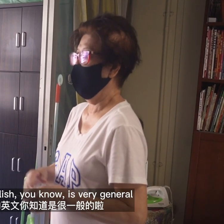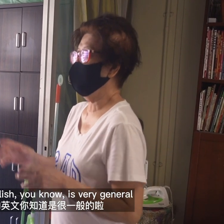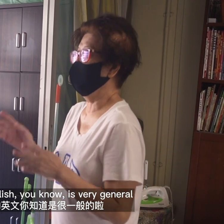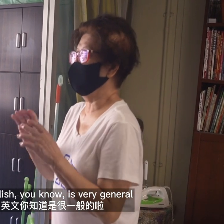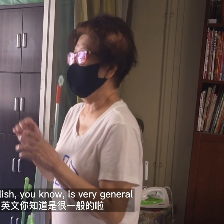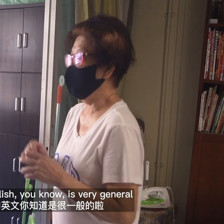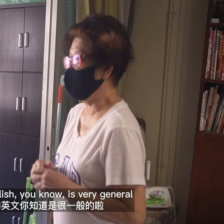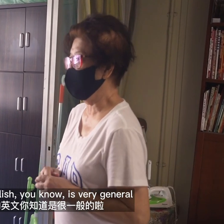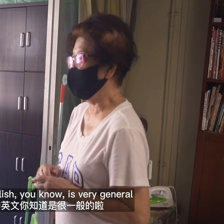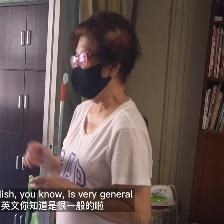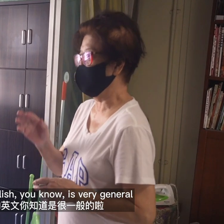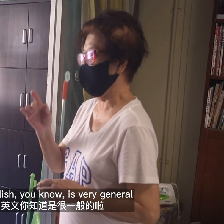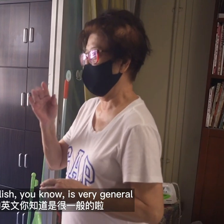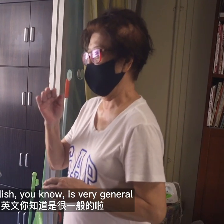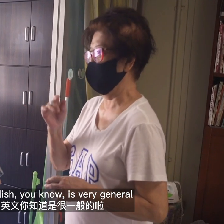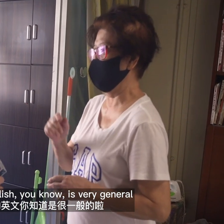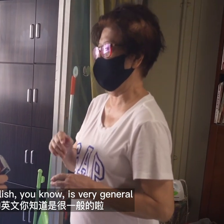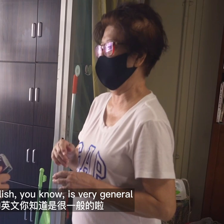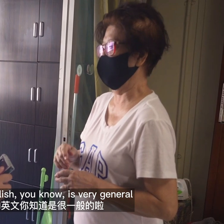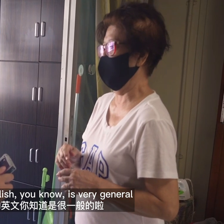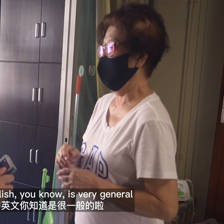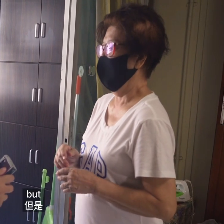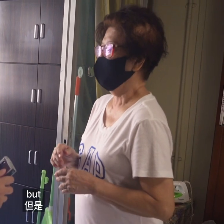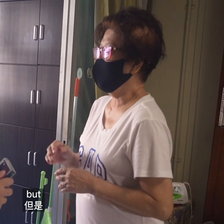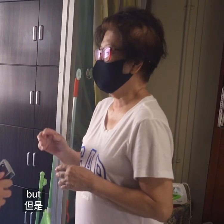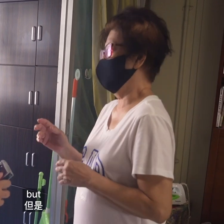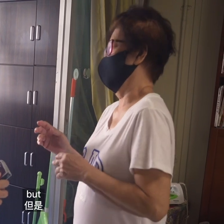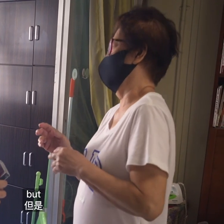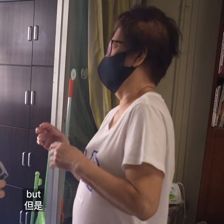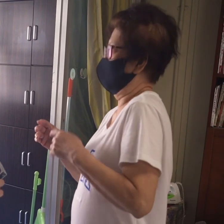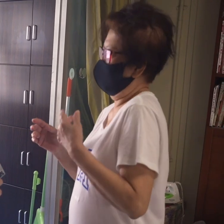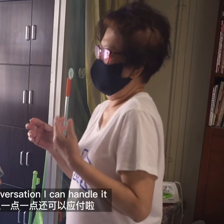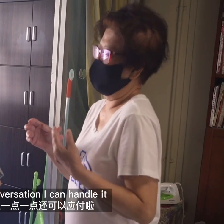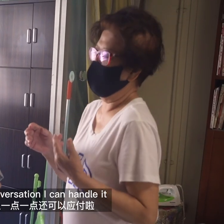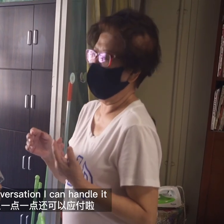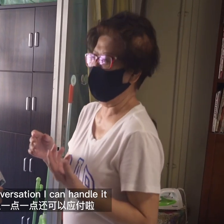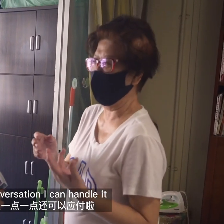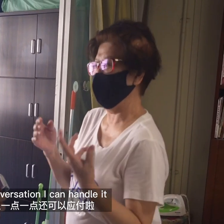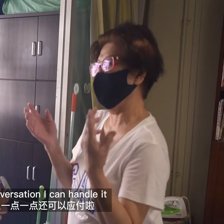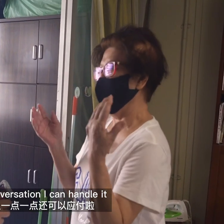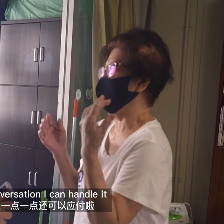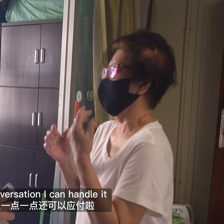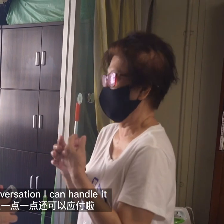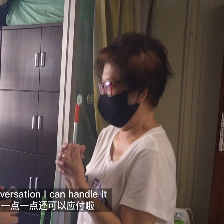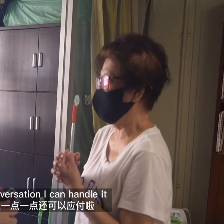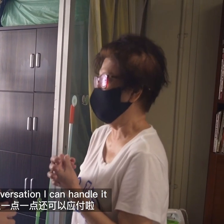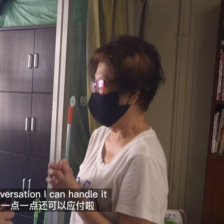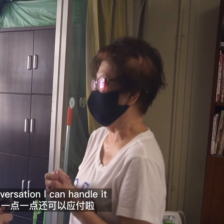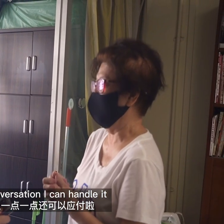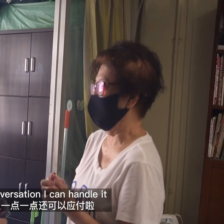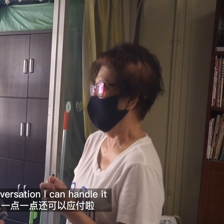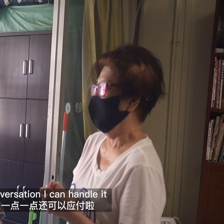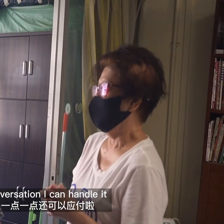Sister, my English, you know, is very general but basic conversation I can handle it